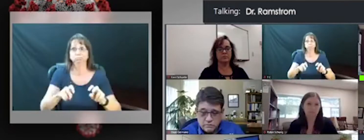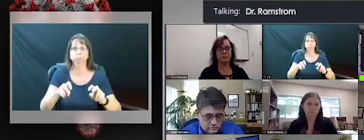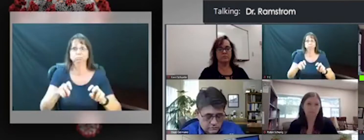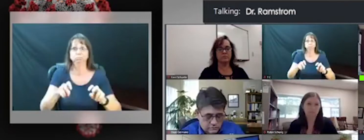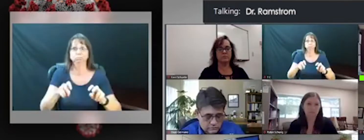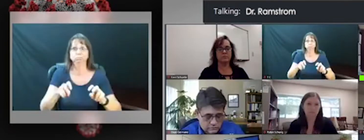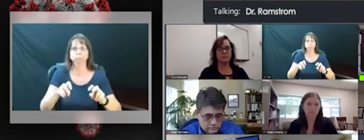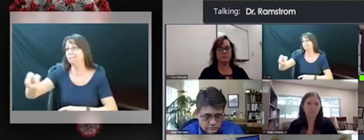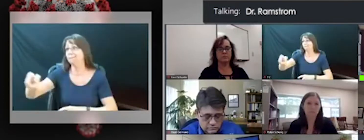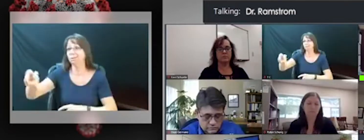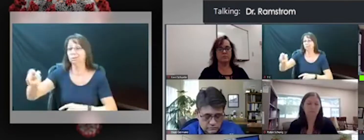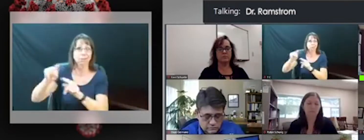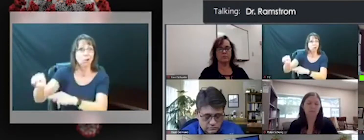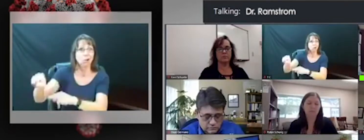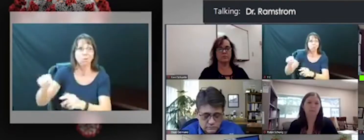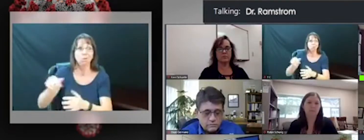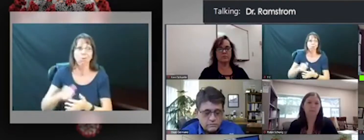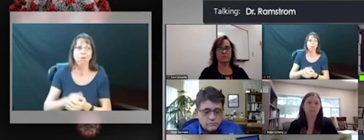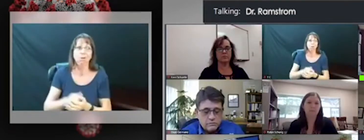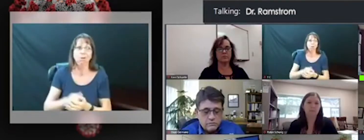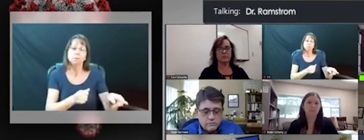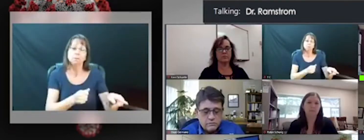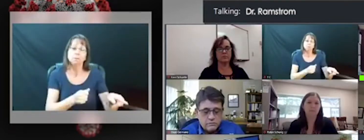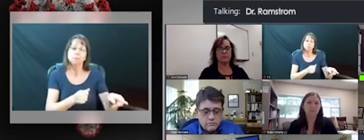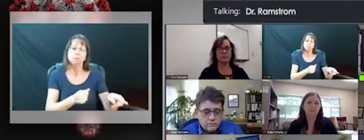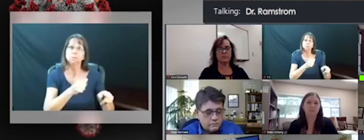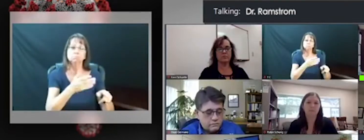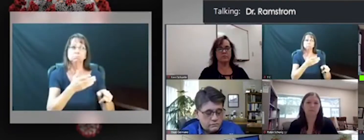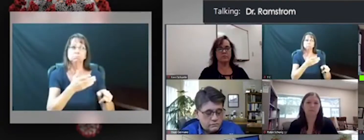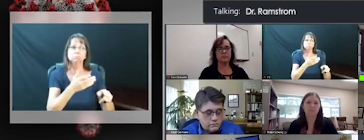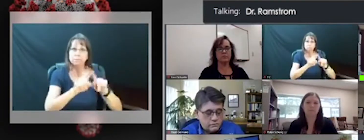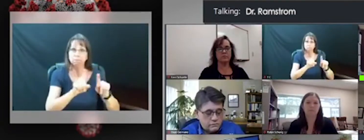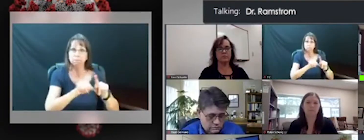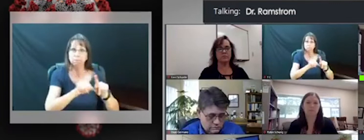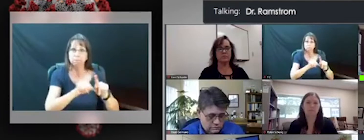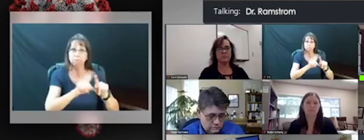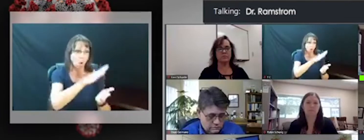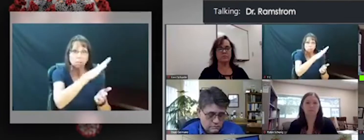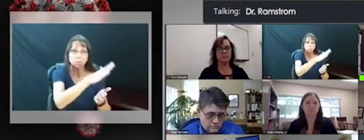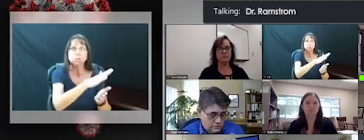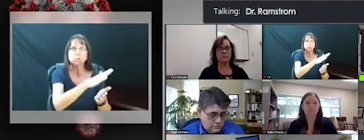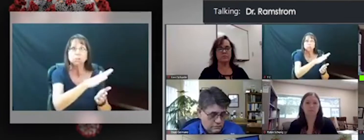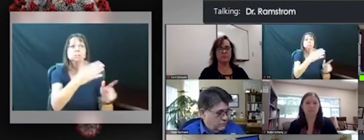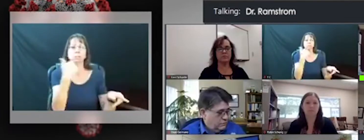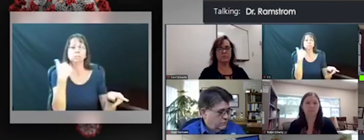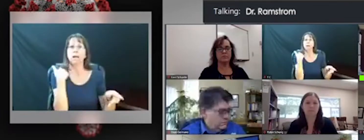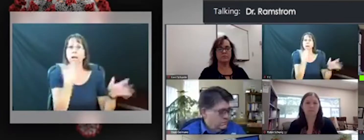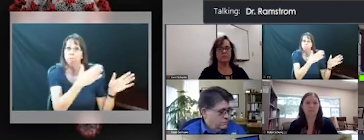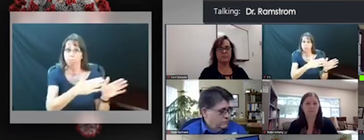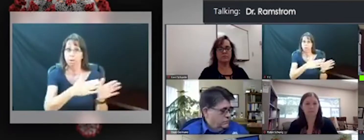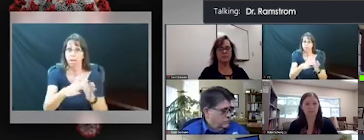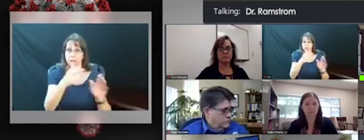like Simpson has a plan, Shasta College has a plan and BSSM has a plan. Part of the plan for